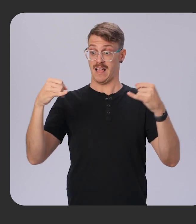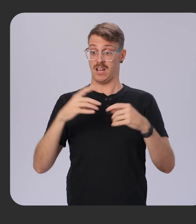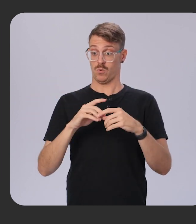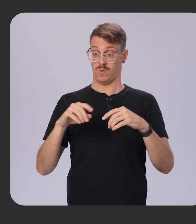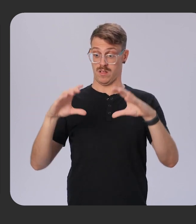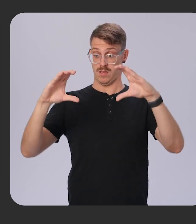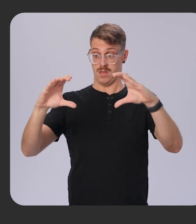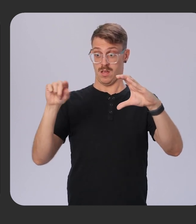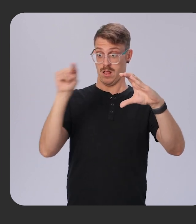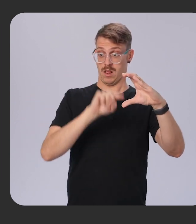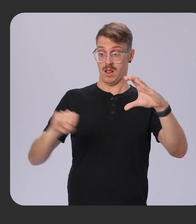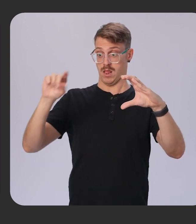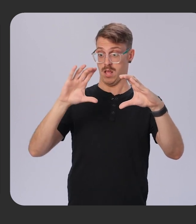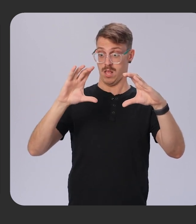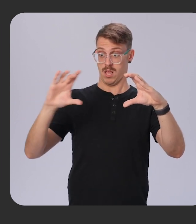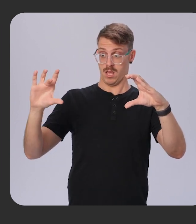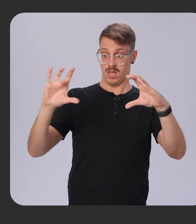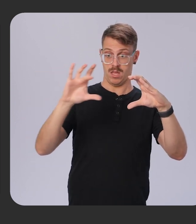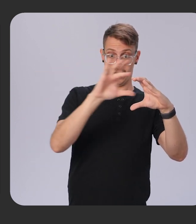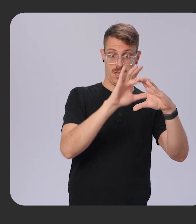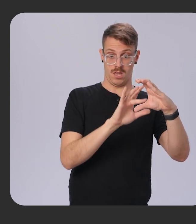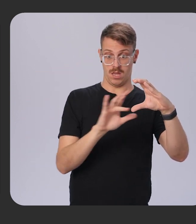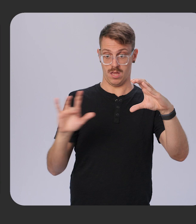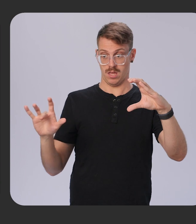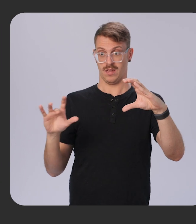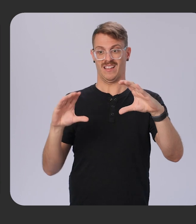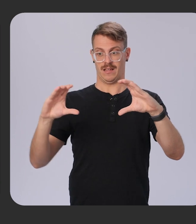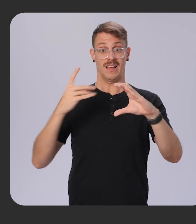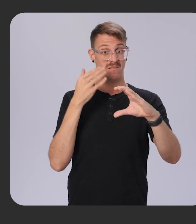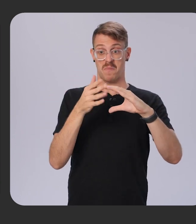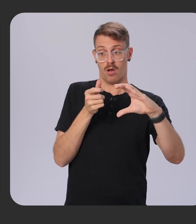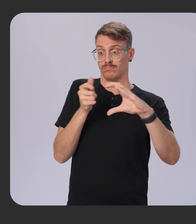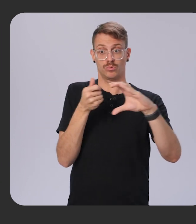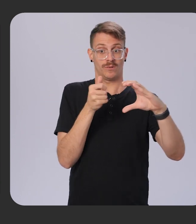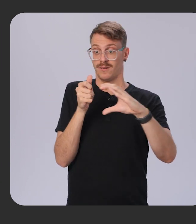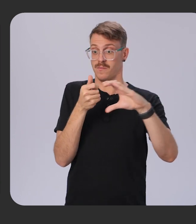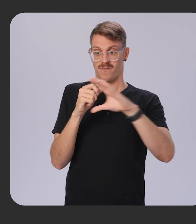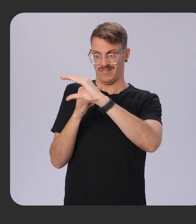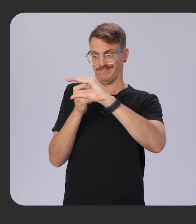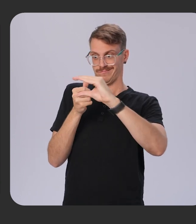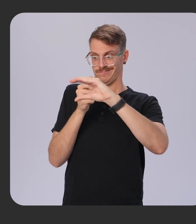as if it were being placed there in reality? Here, too, we've leveraged machine